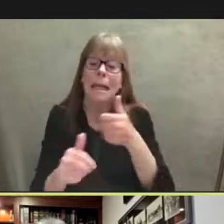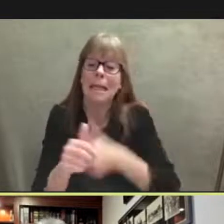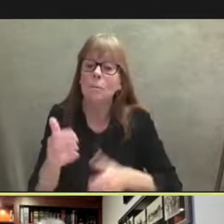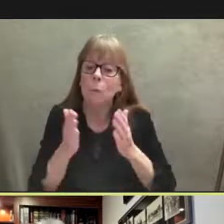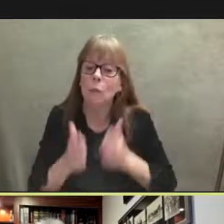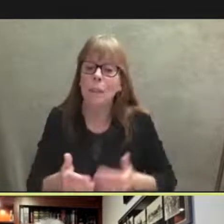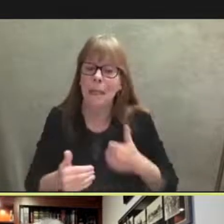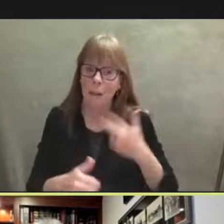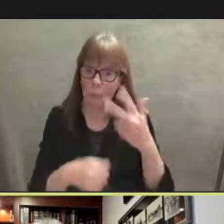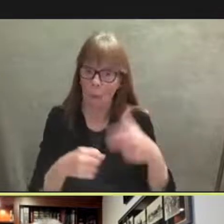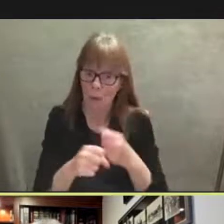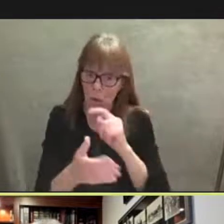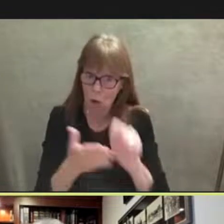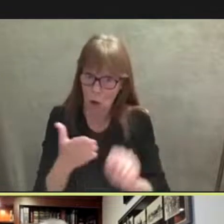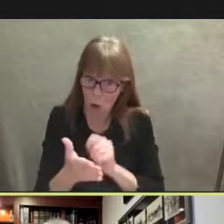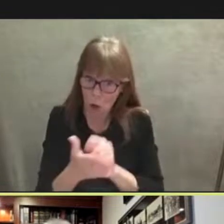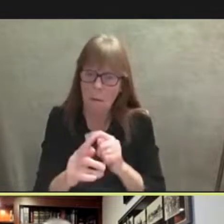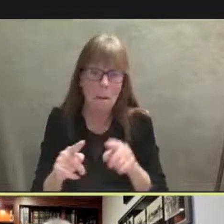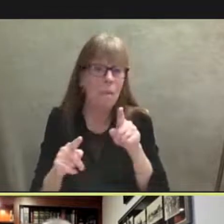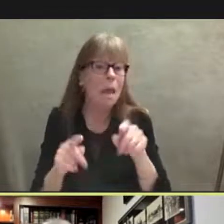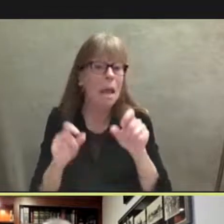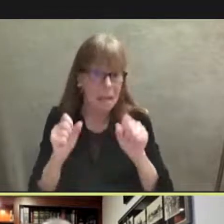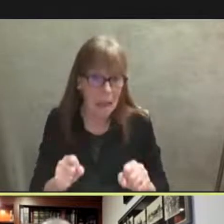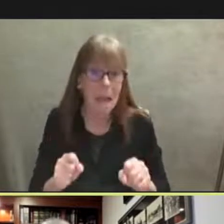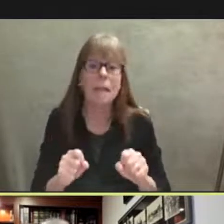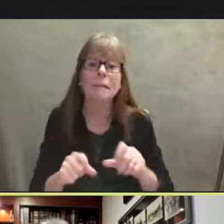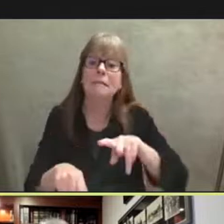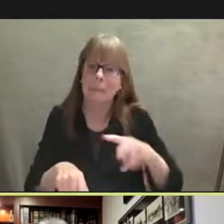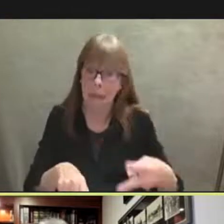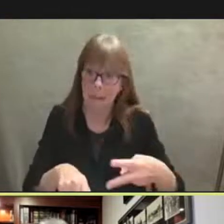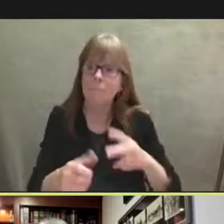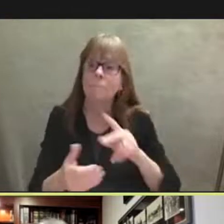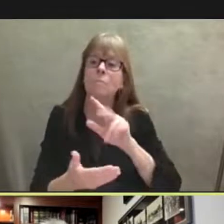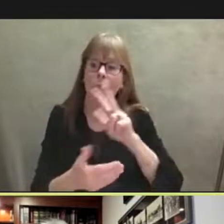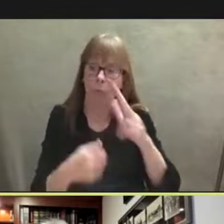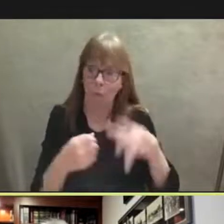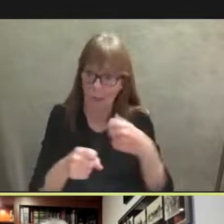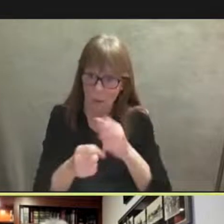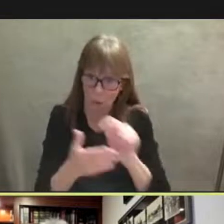with an opportunity to serve for a second 3-year term. The chairman appoints the executive